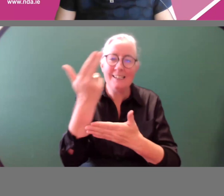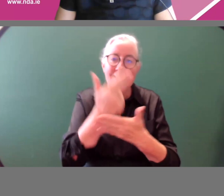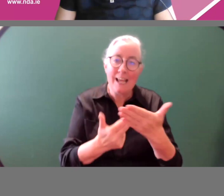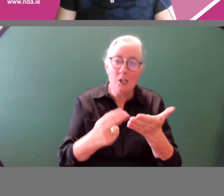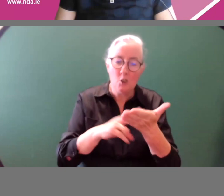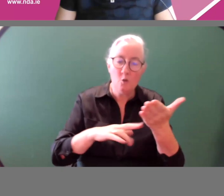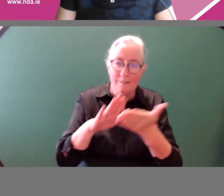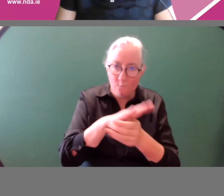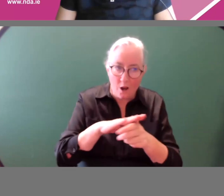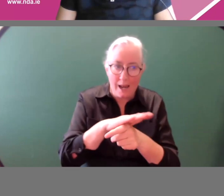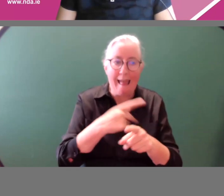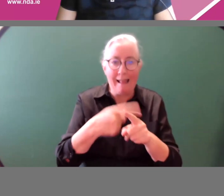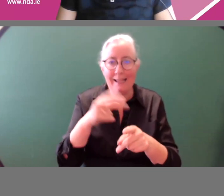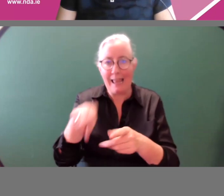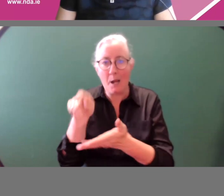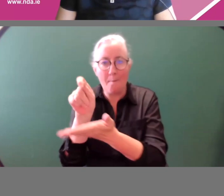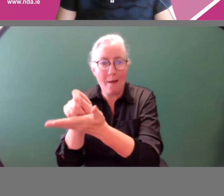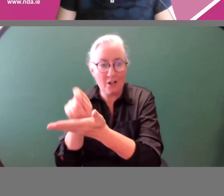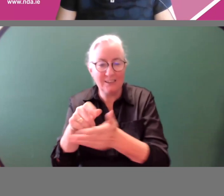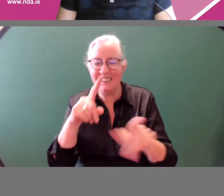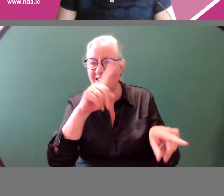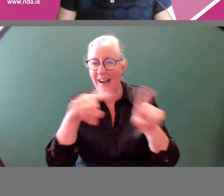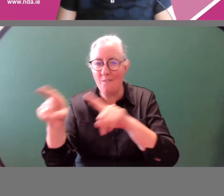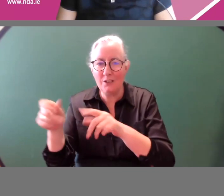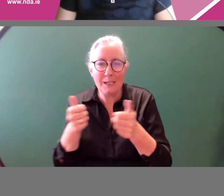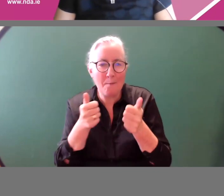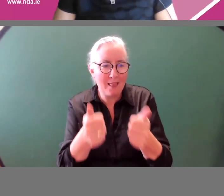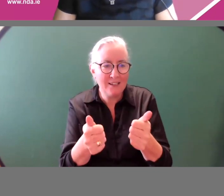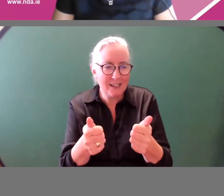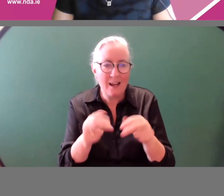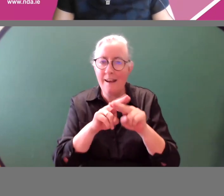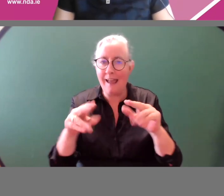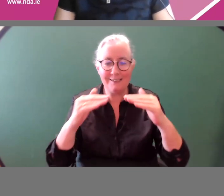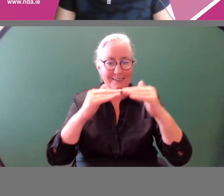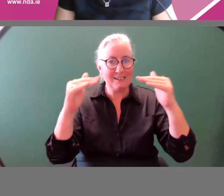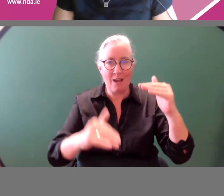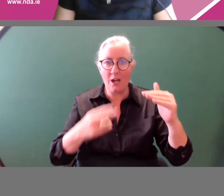and marketable to people with diverse abilities and does not disadvantage or stigmatise the users,